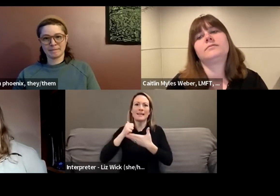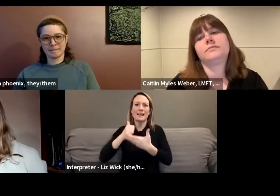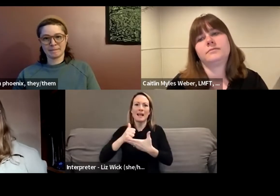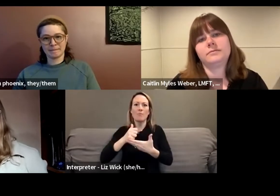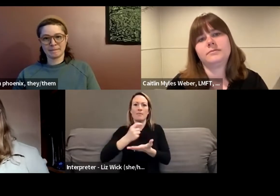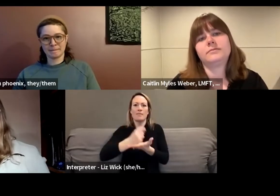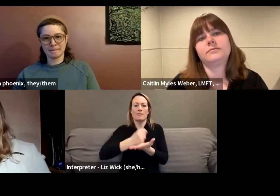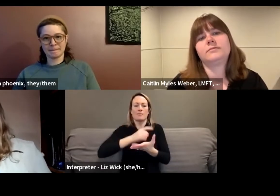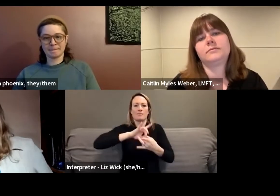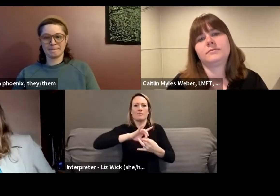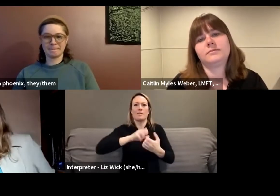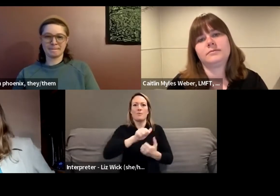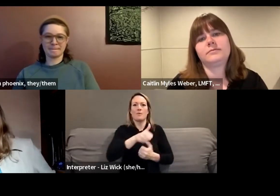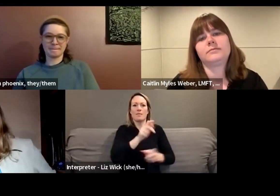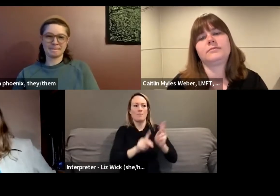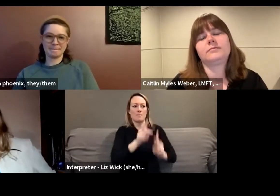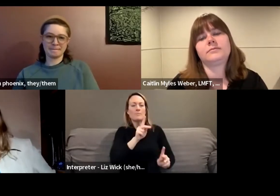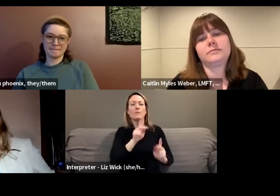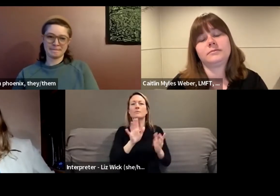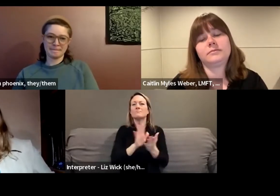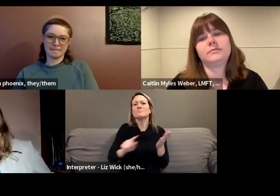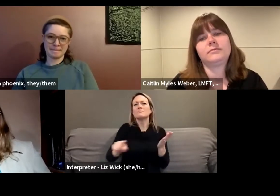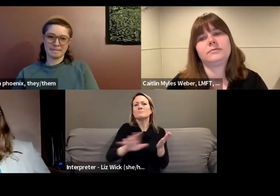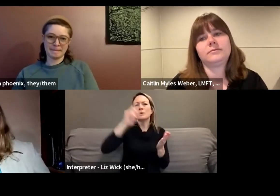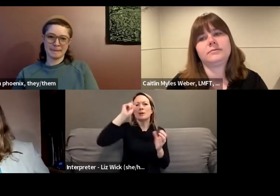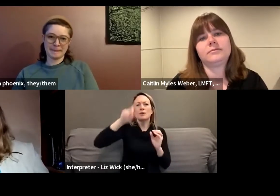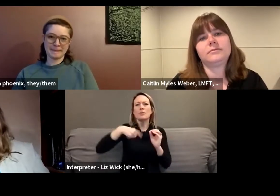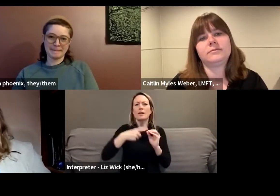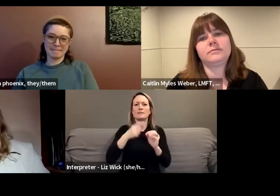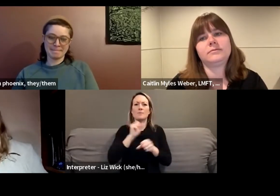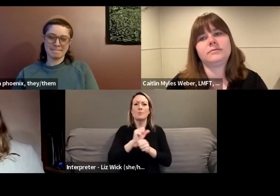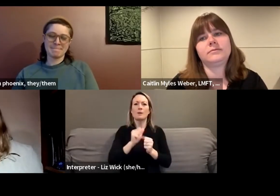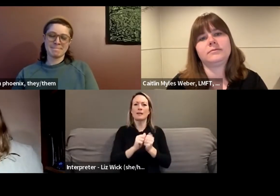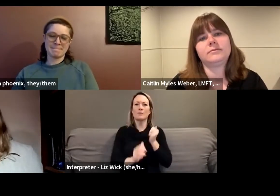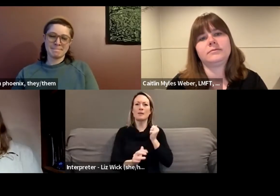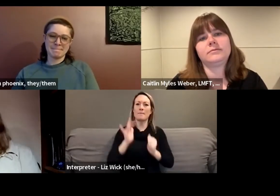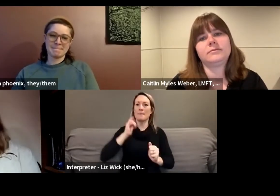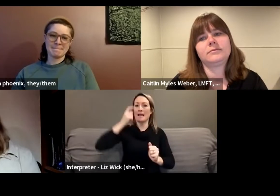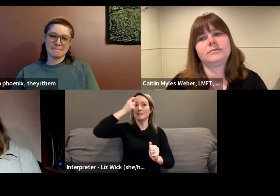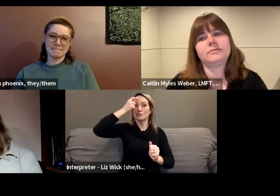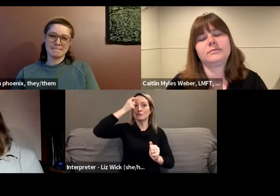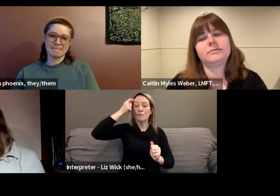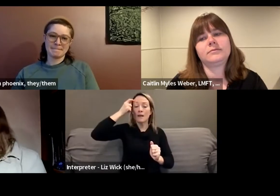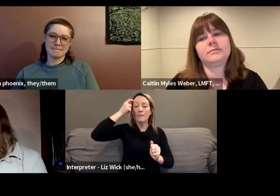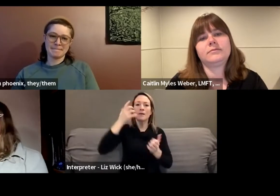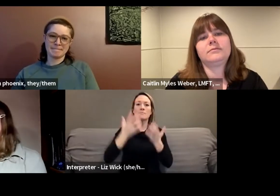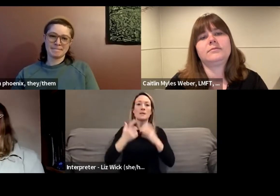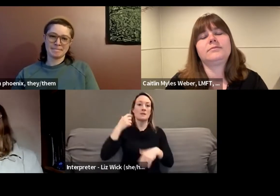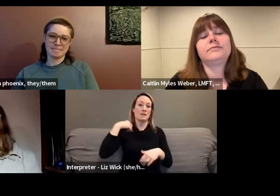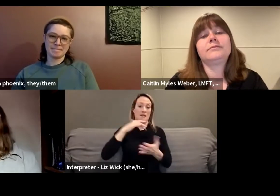What are your thoughts about how to work with that past trauma, that past either medical, mental health, trauma?